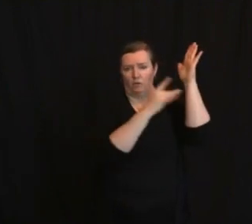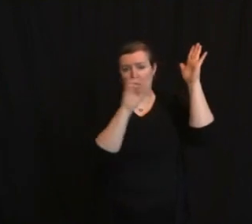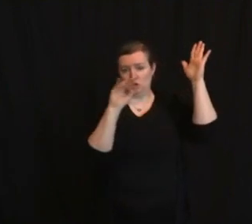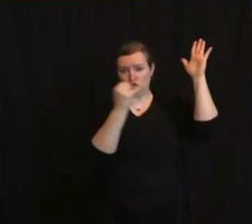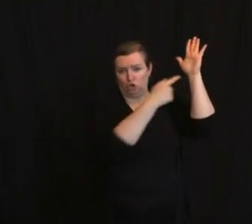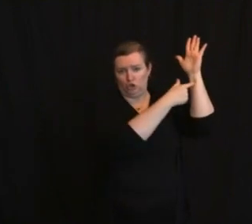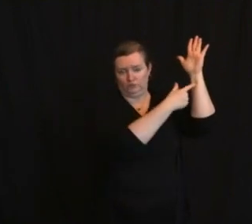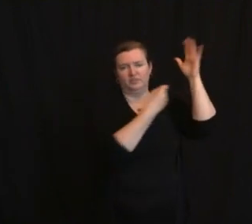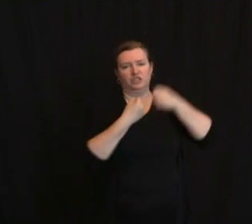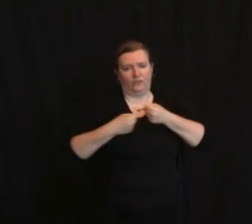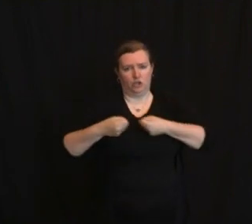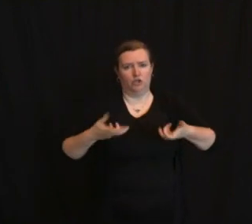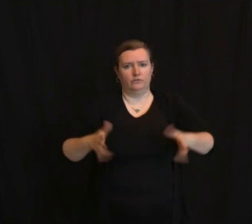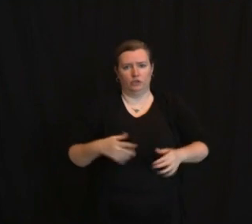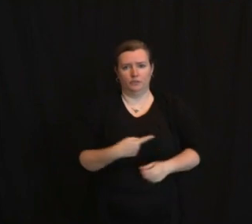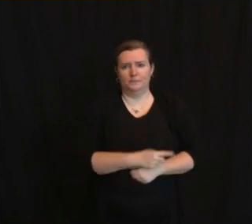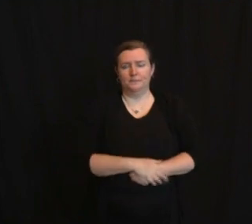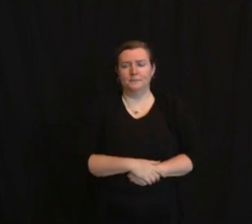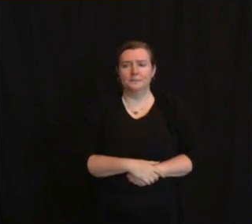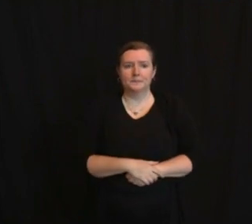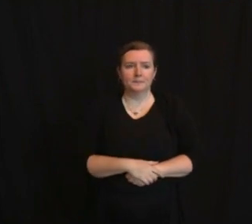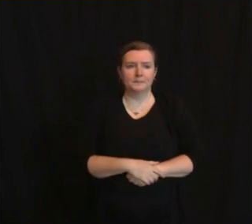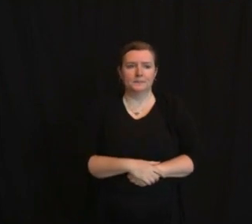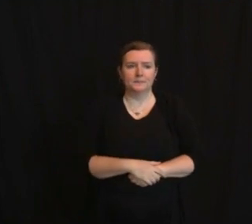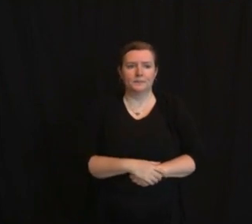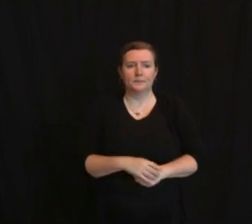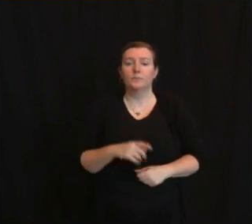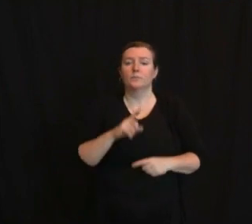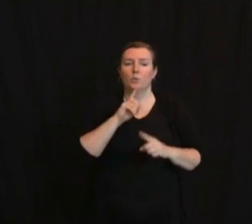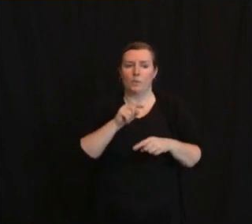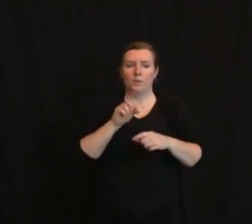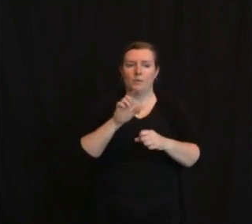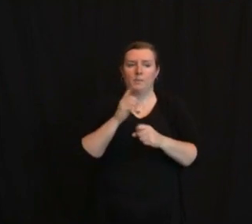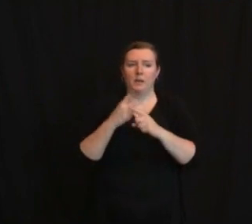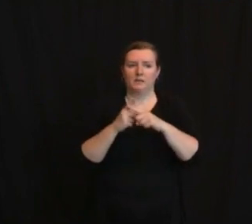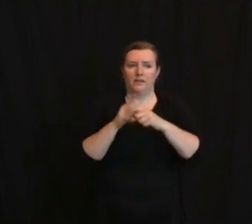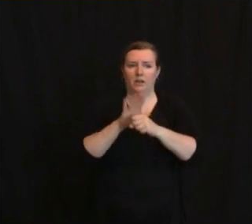HOSPITALS ON DIVERT. ALL BUT ONE FROM THE CENTRAL